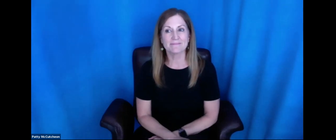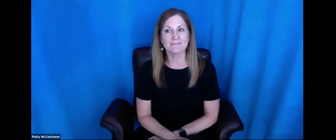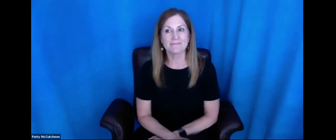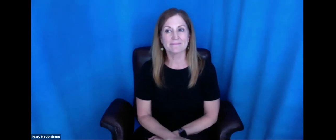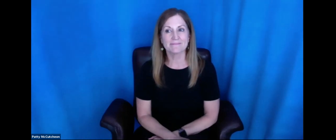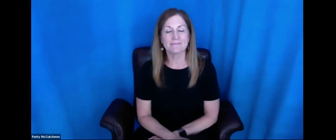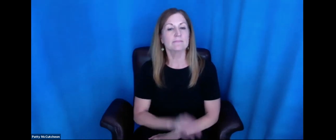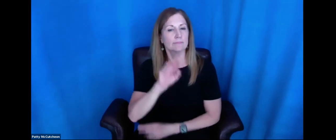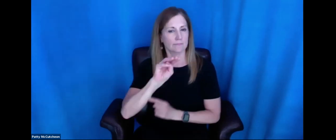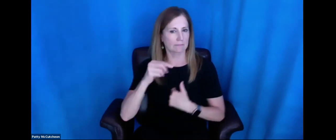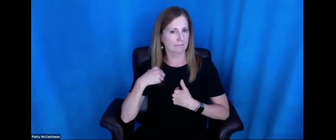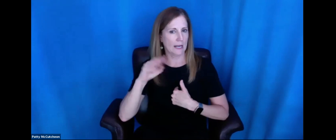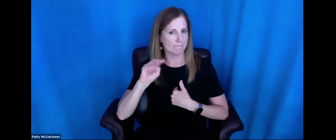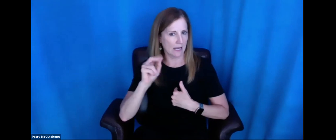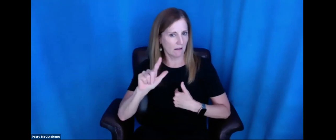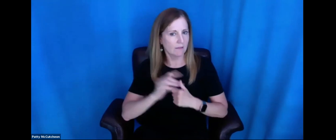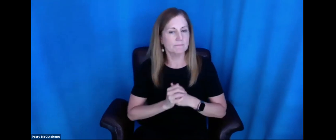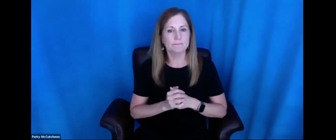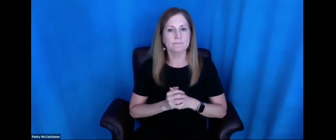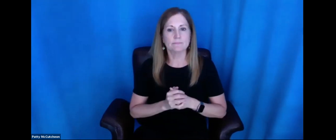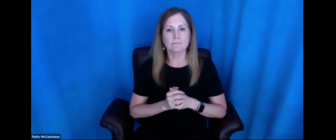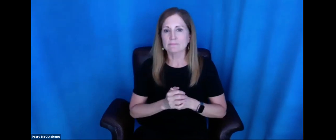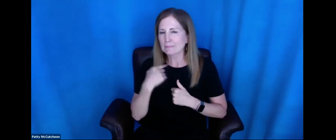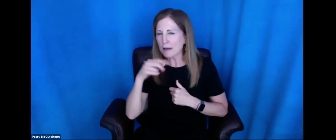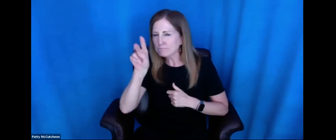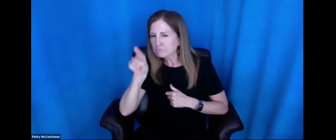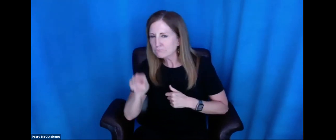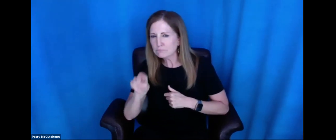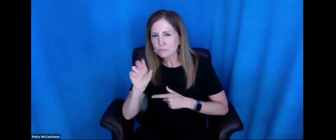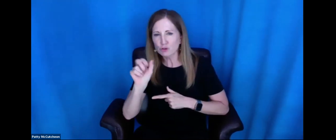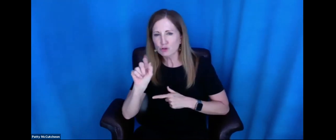I don't show any more questions in the chat.